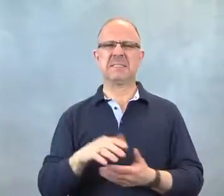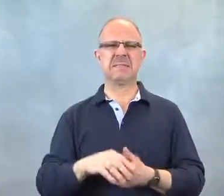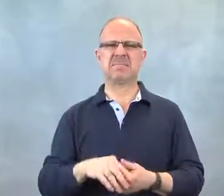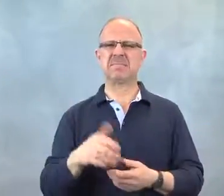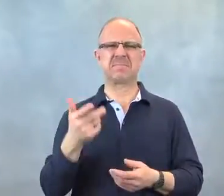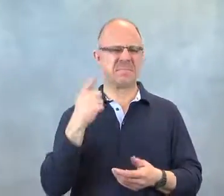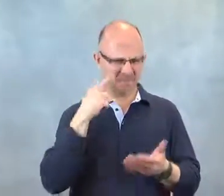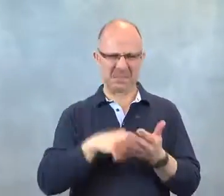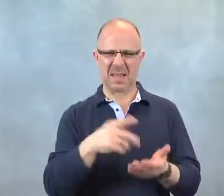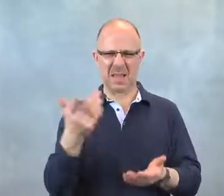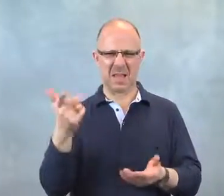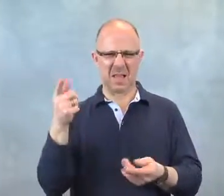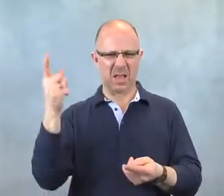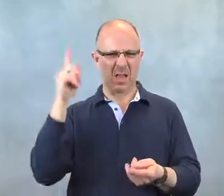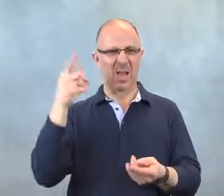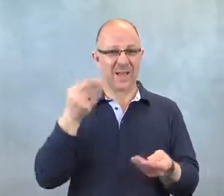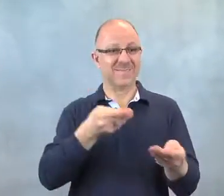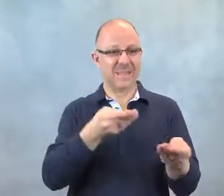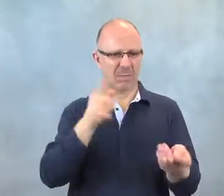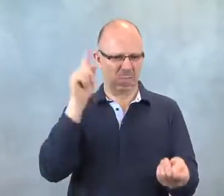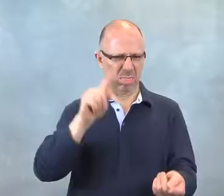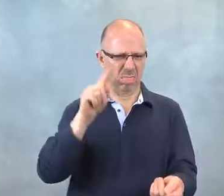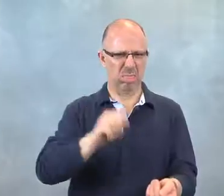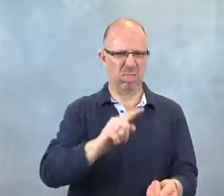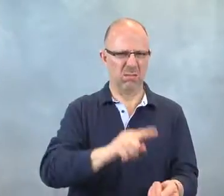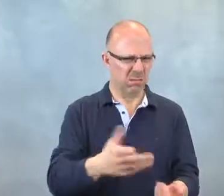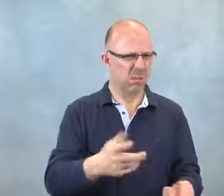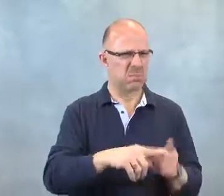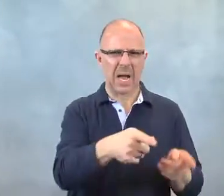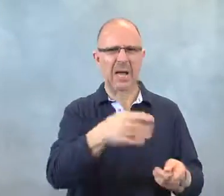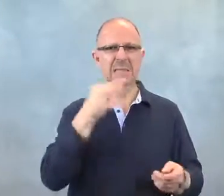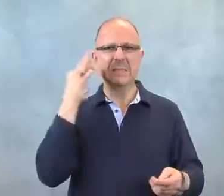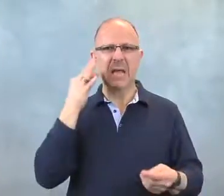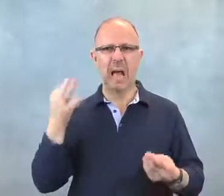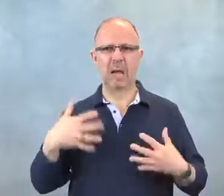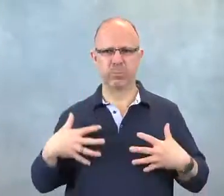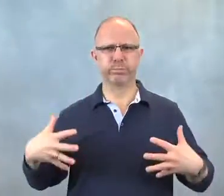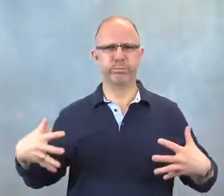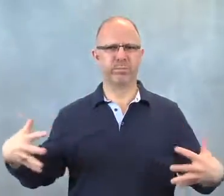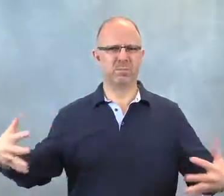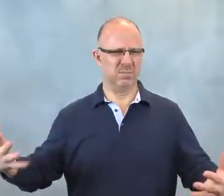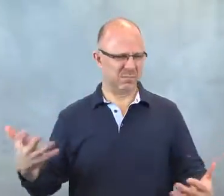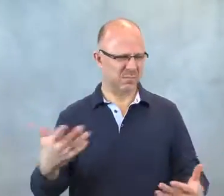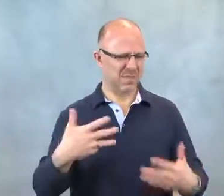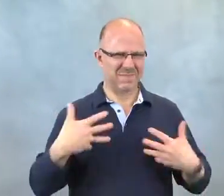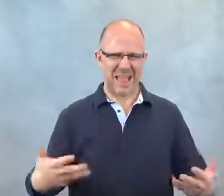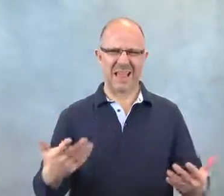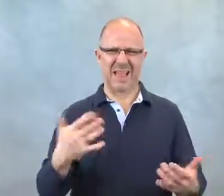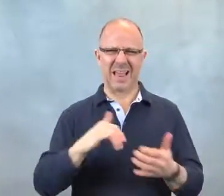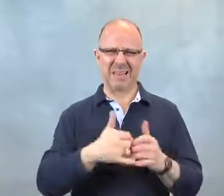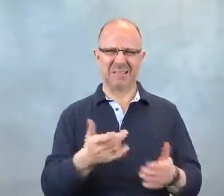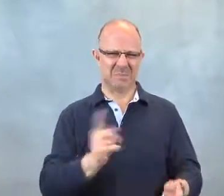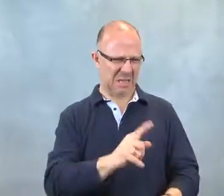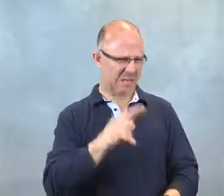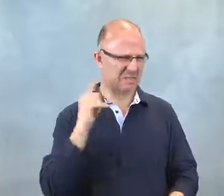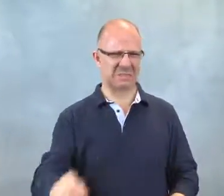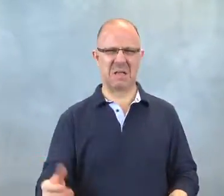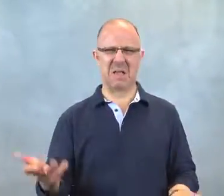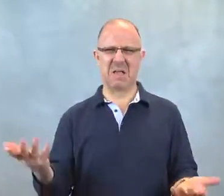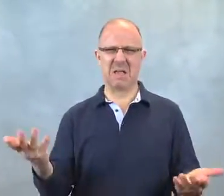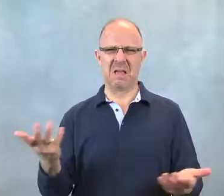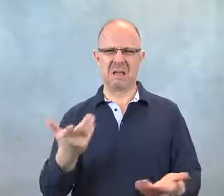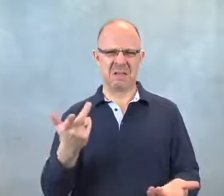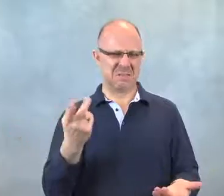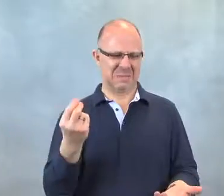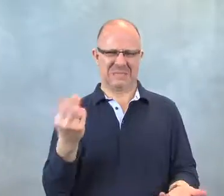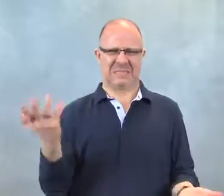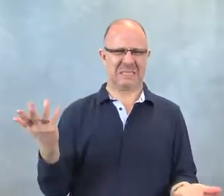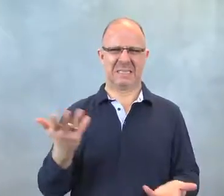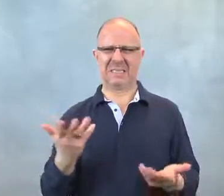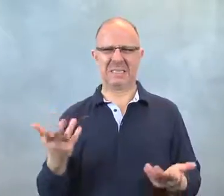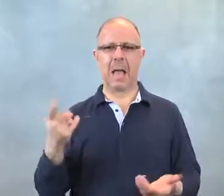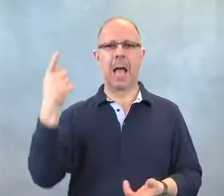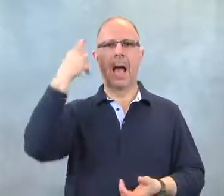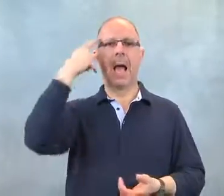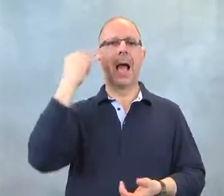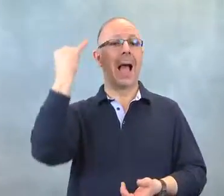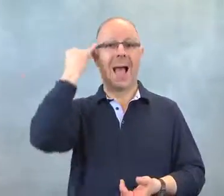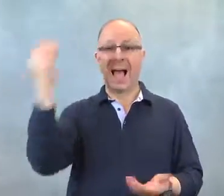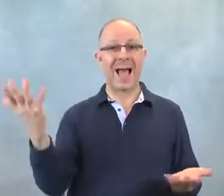He noticed the cat was gaining weight even though he was feeding it less.